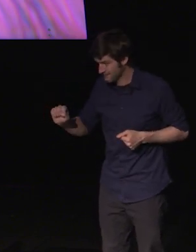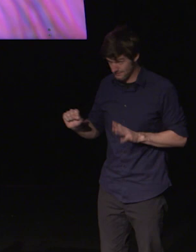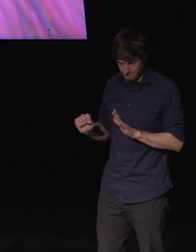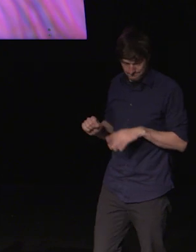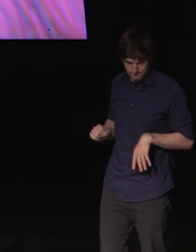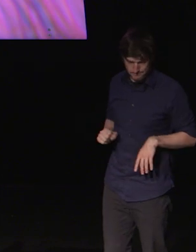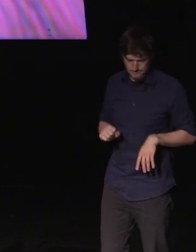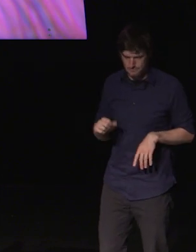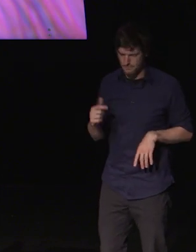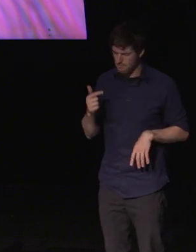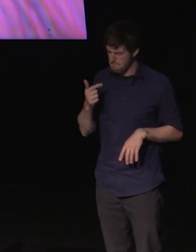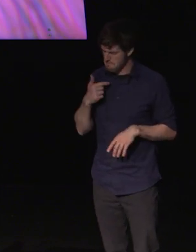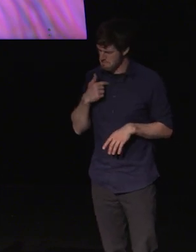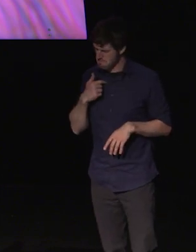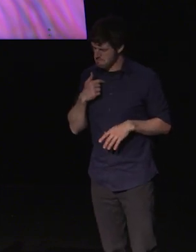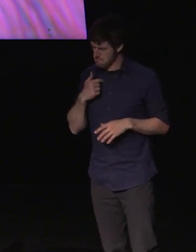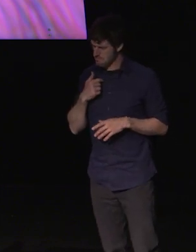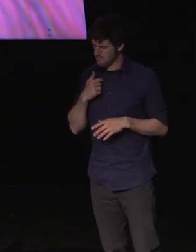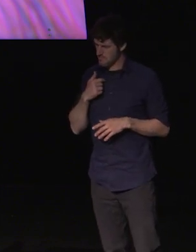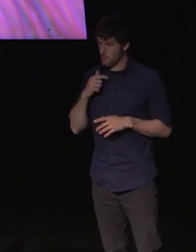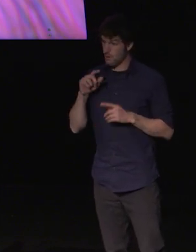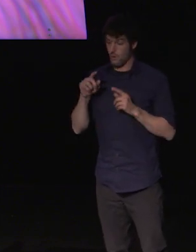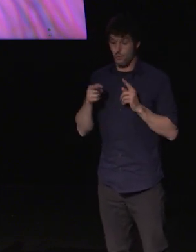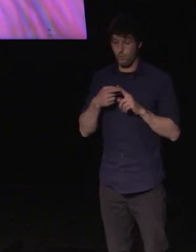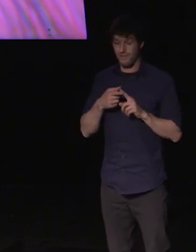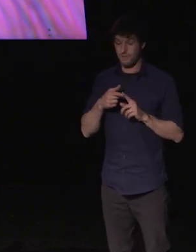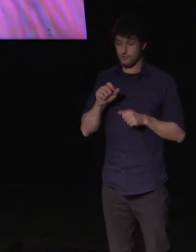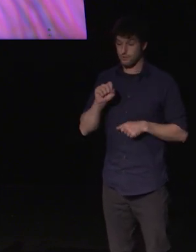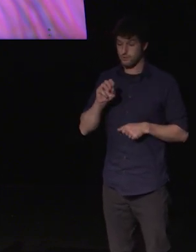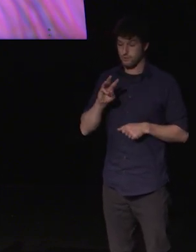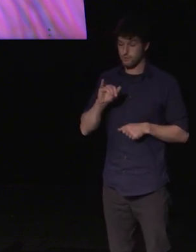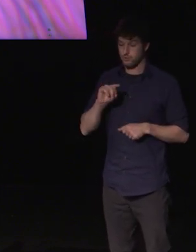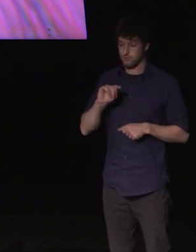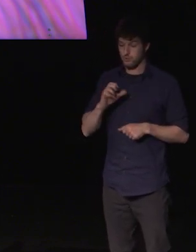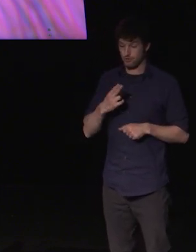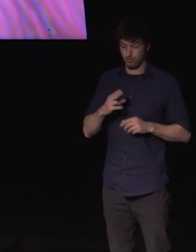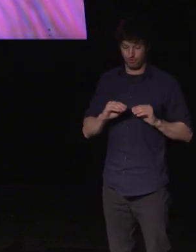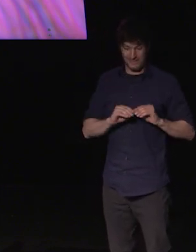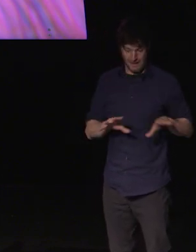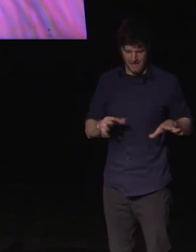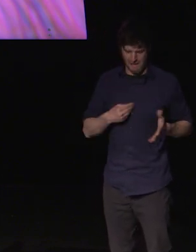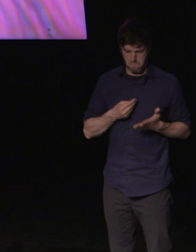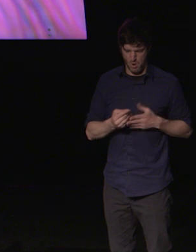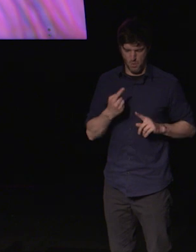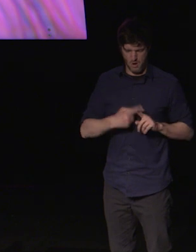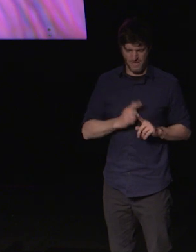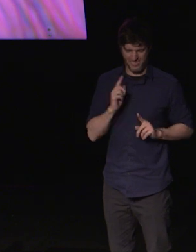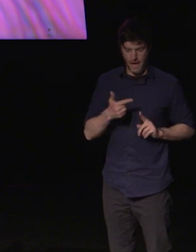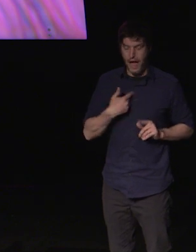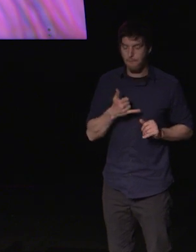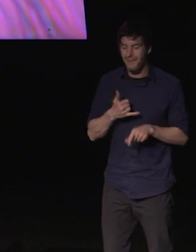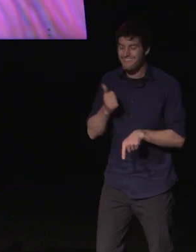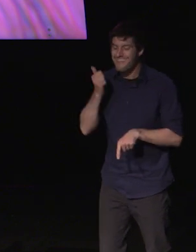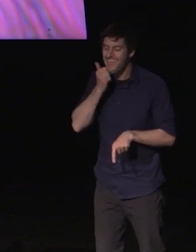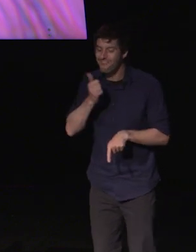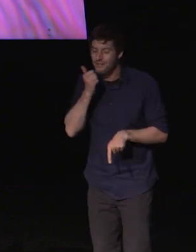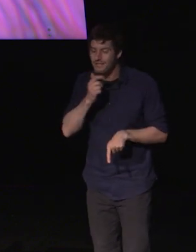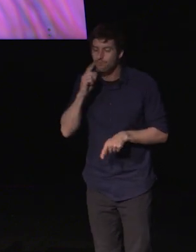roughly a month after the Switch came out. And I was playing it every single day for two and a half months. And I would play it on the streetcar